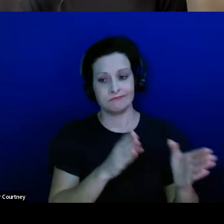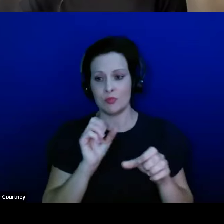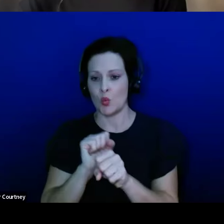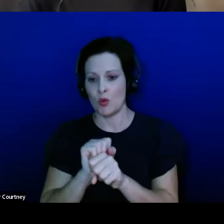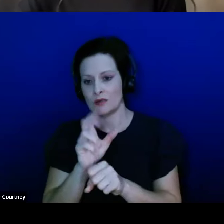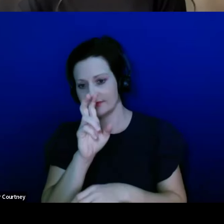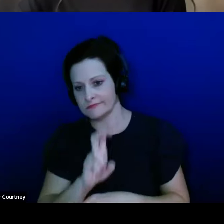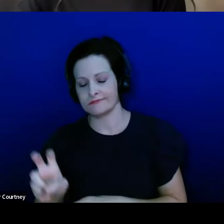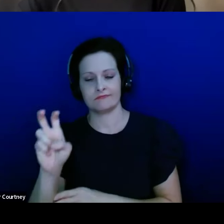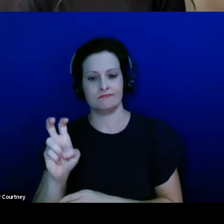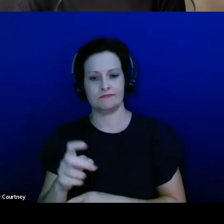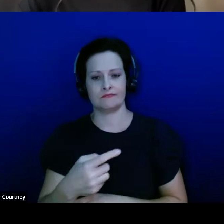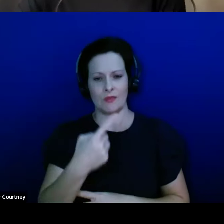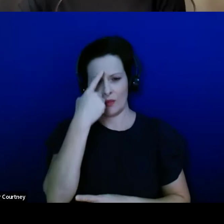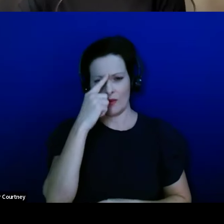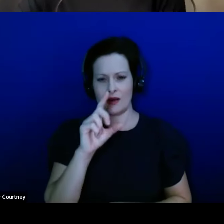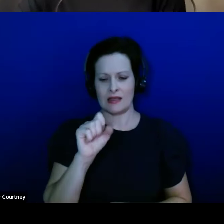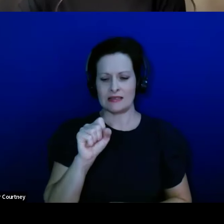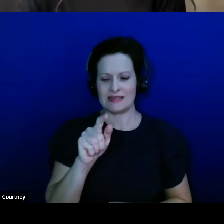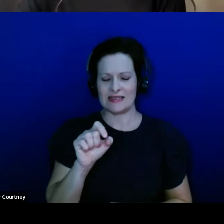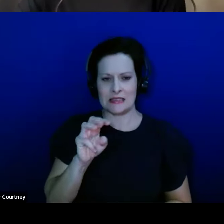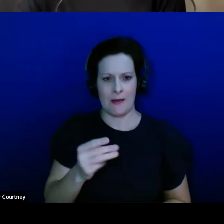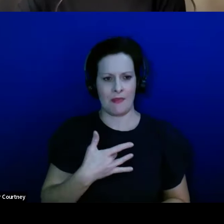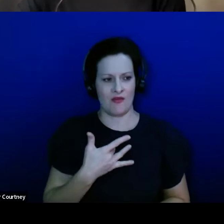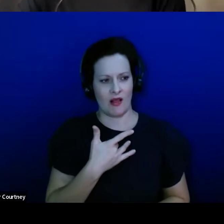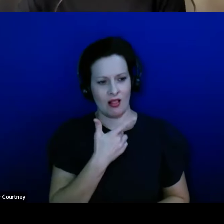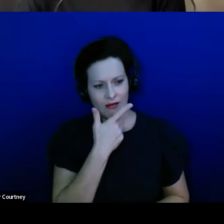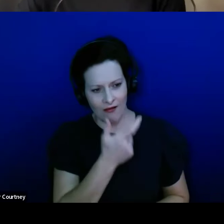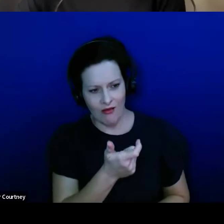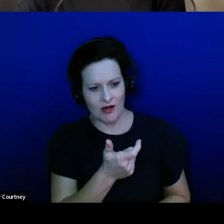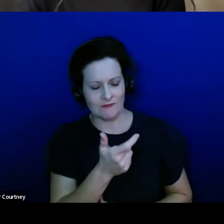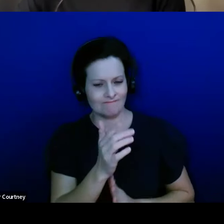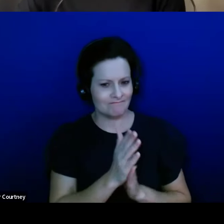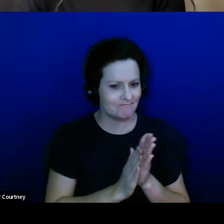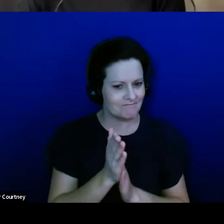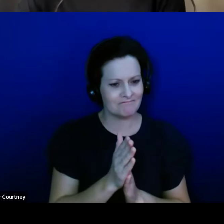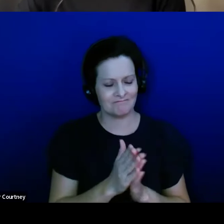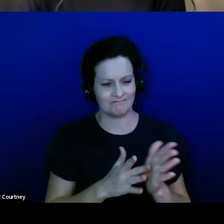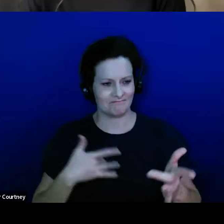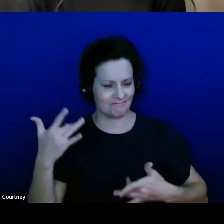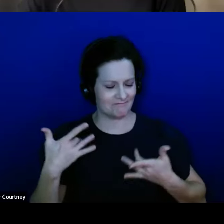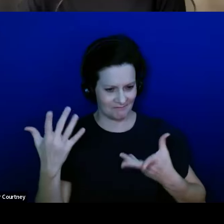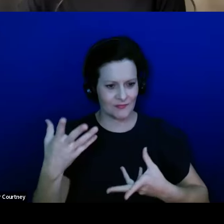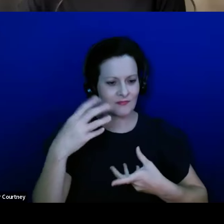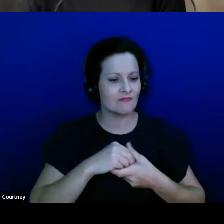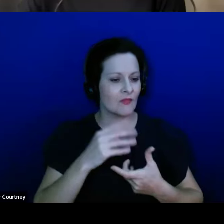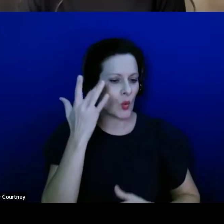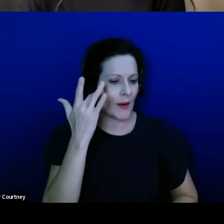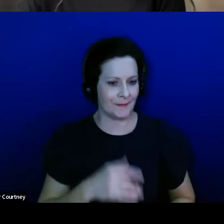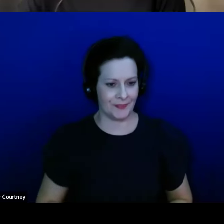what about STEM fields drew you in or made you excited to pursue that particular path? For this